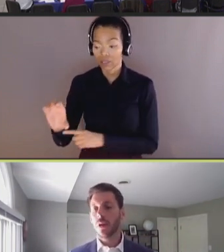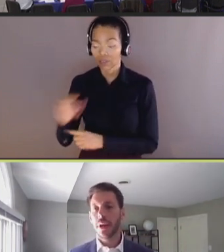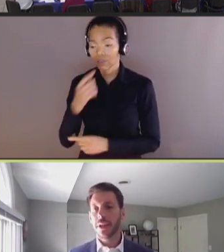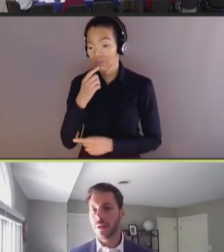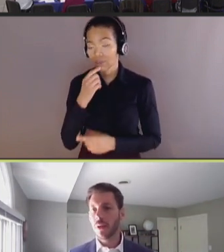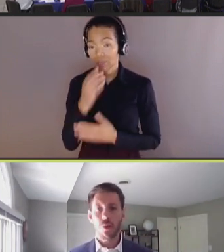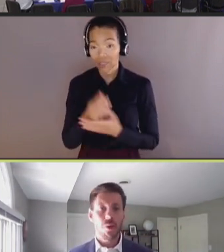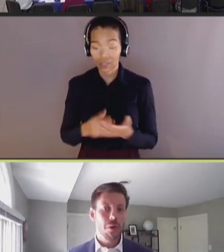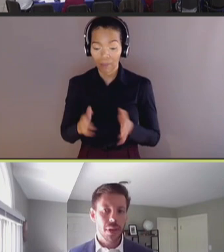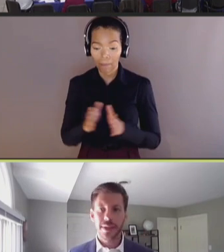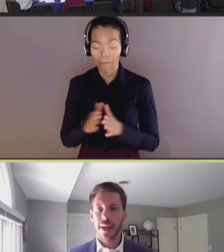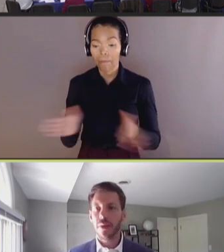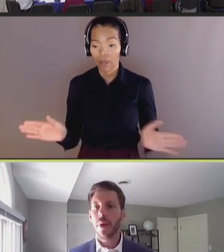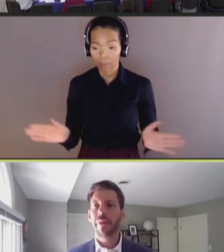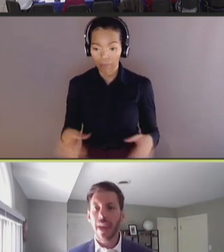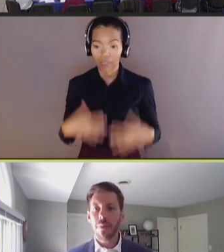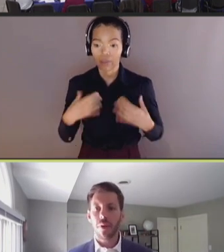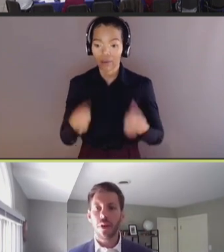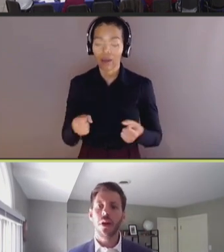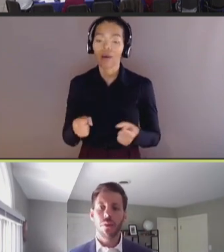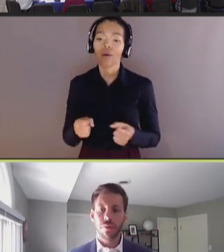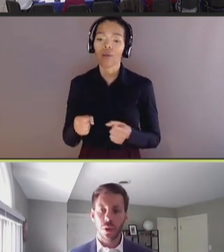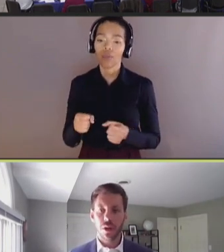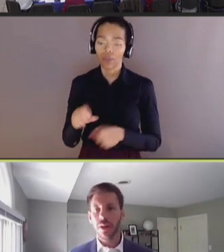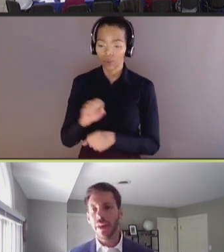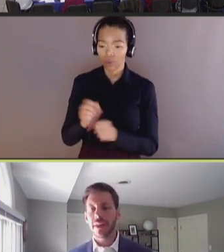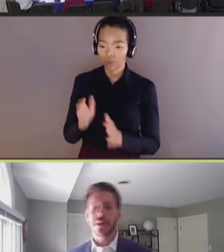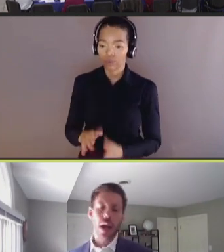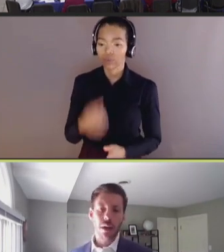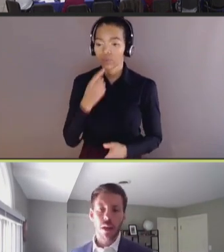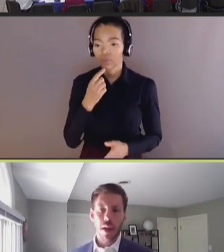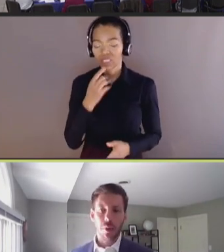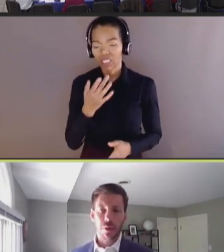administer through, let's say, the month of April. Unfortunately, that's not in alignment with the